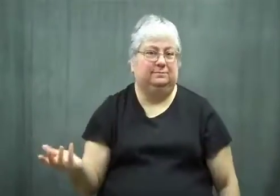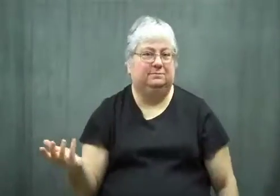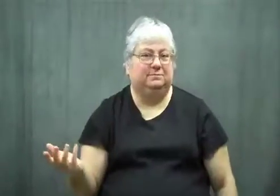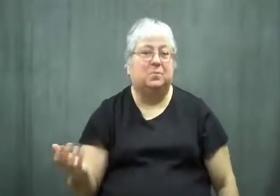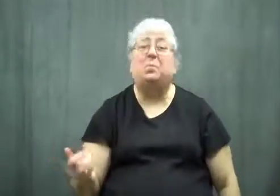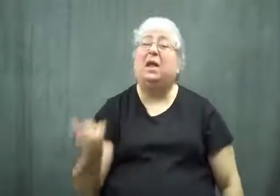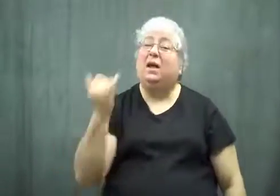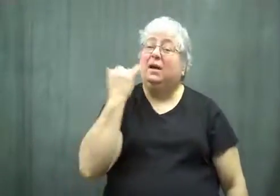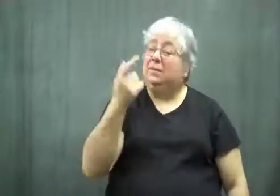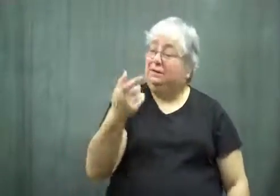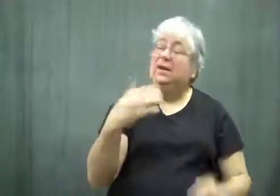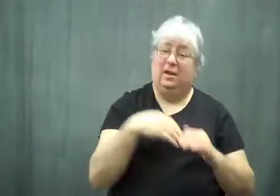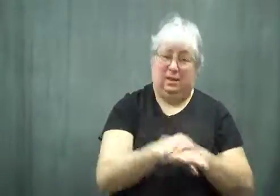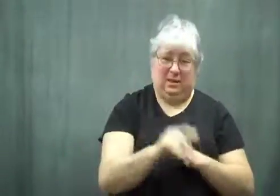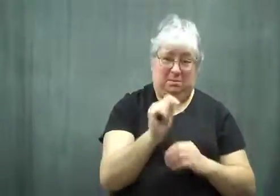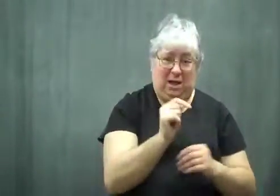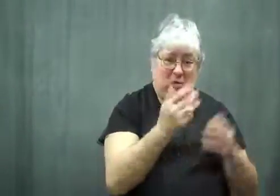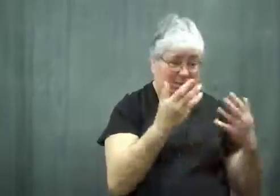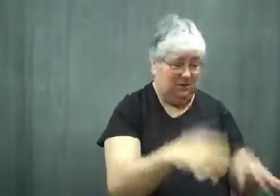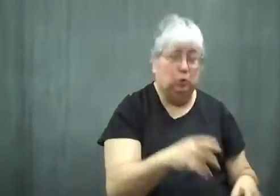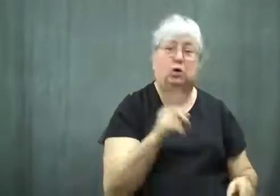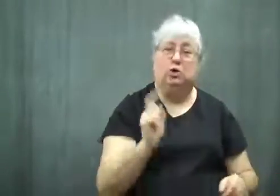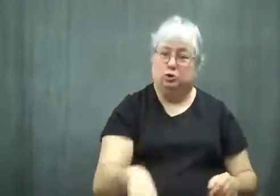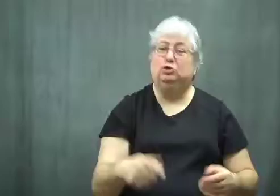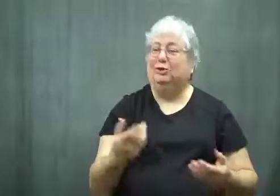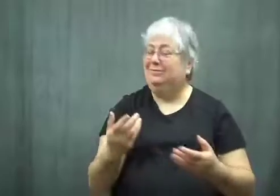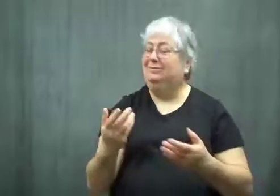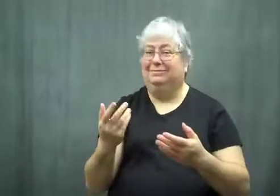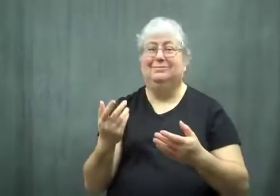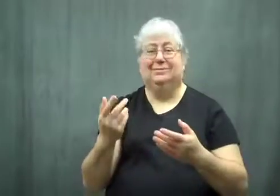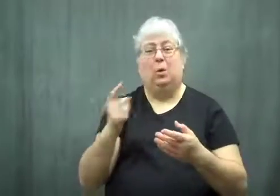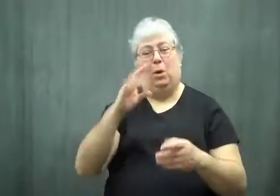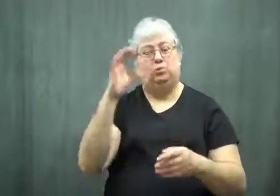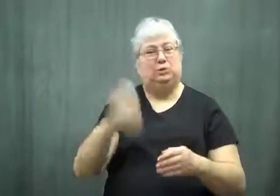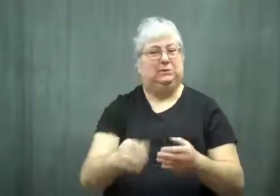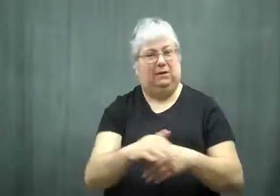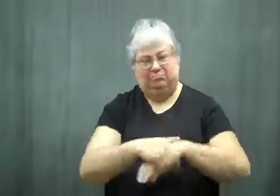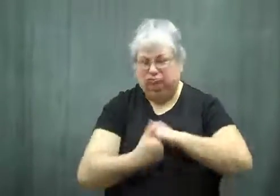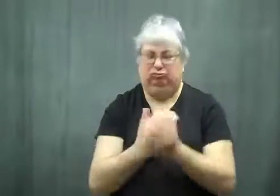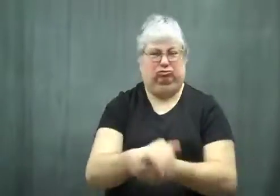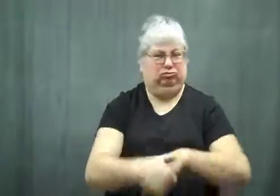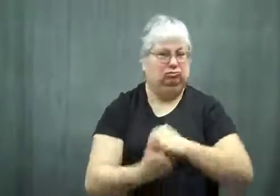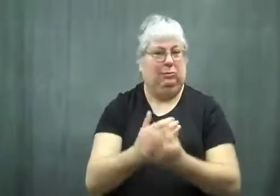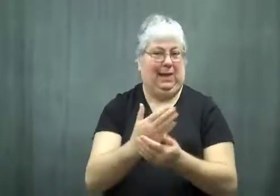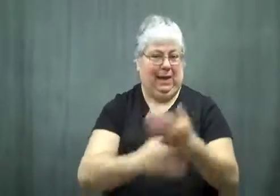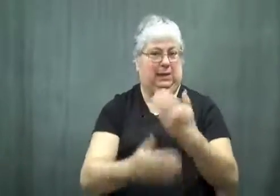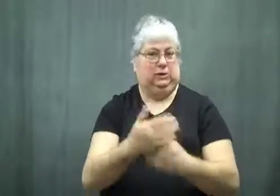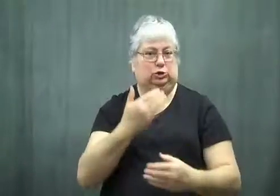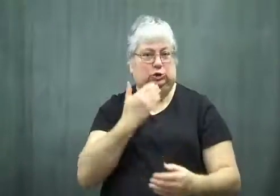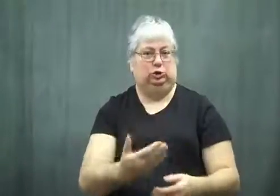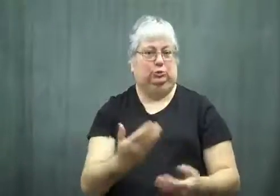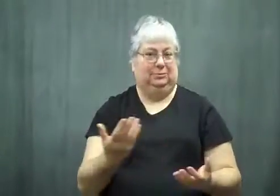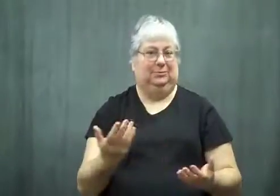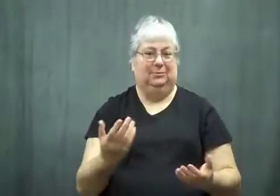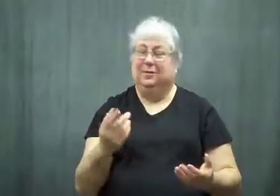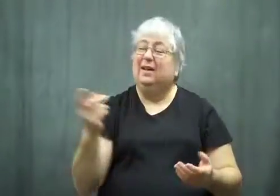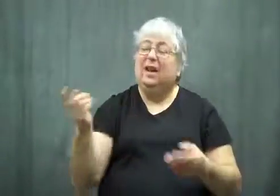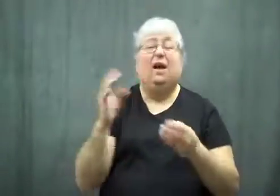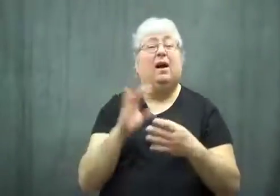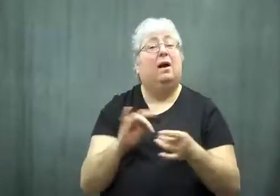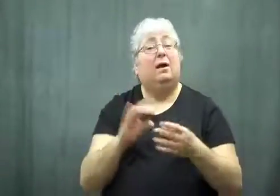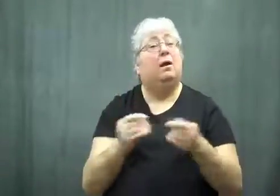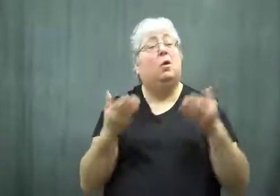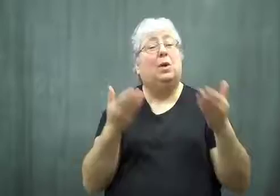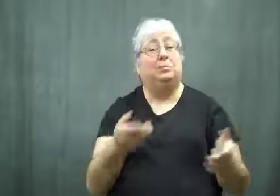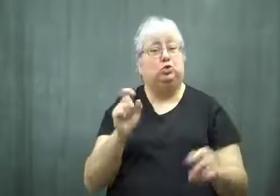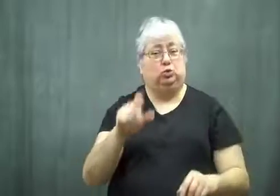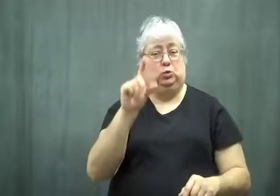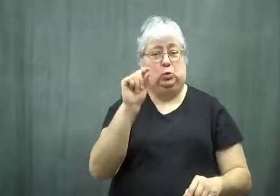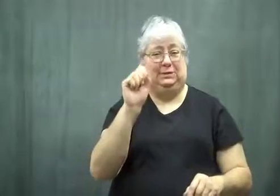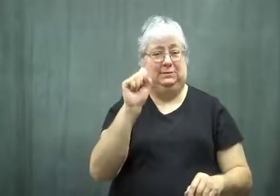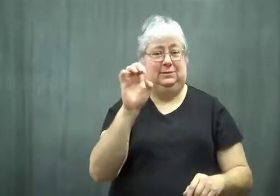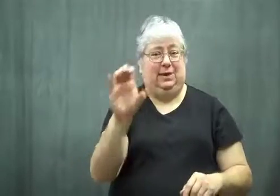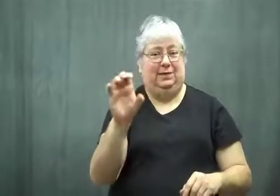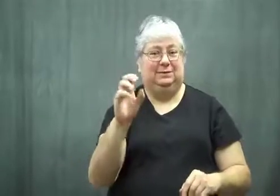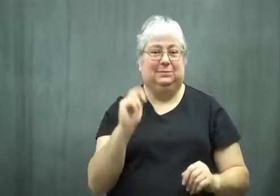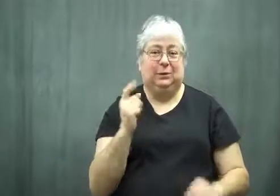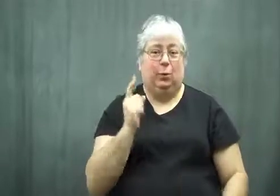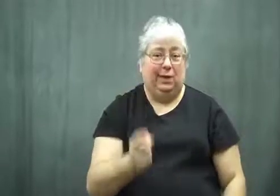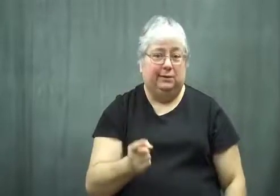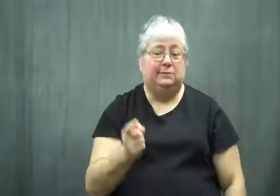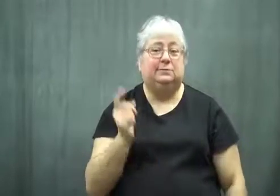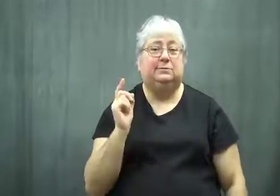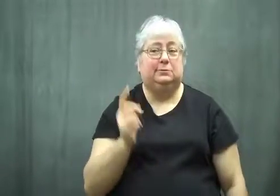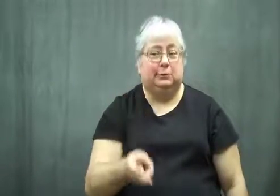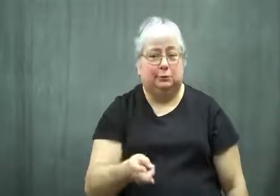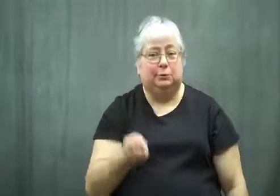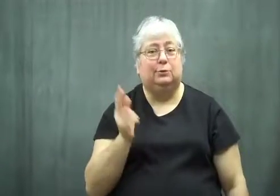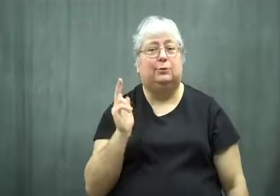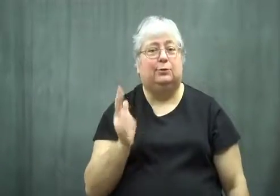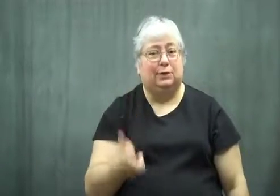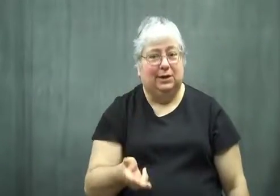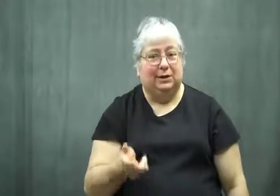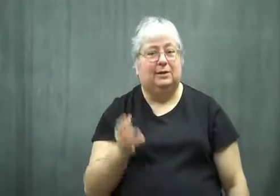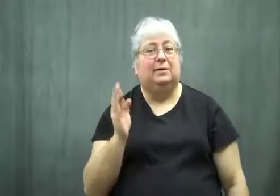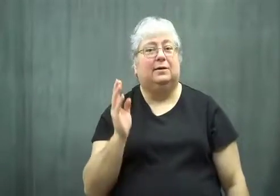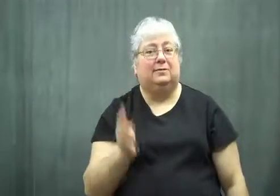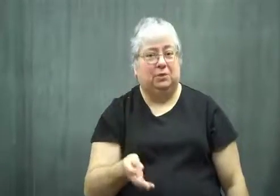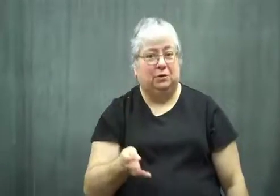If you're in the restroom, make sure you wash your hands really good.